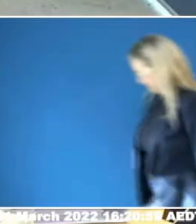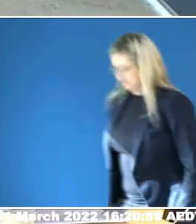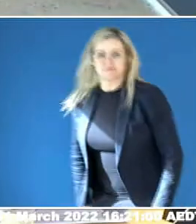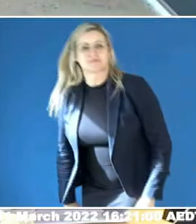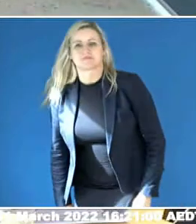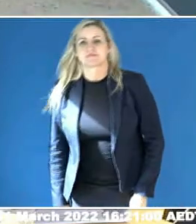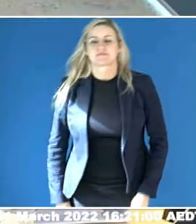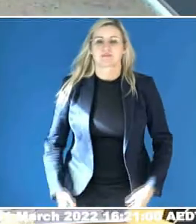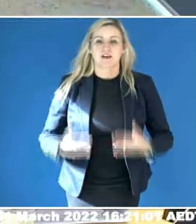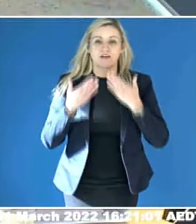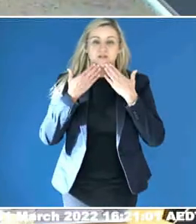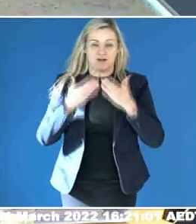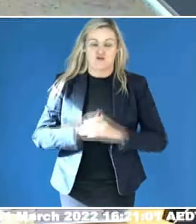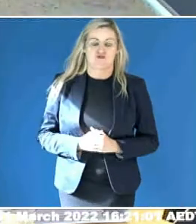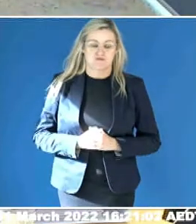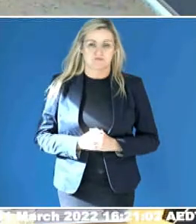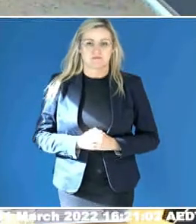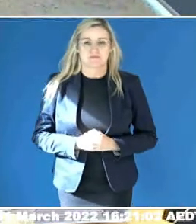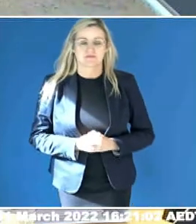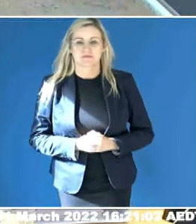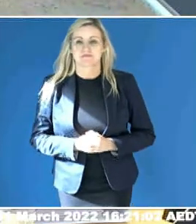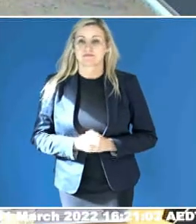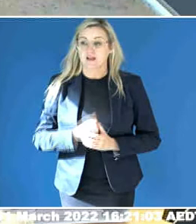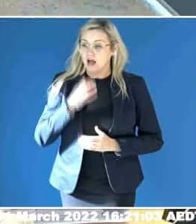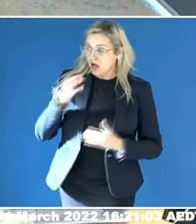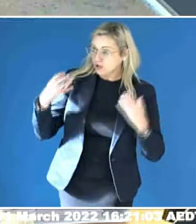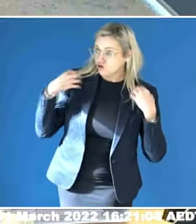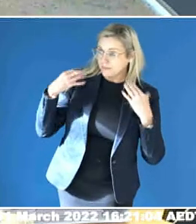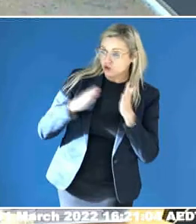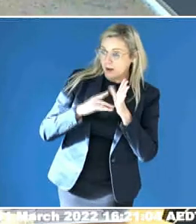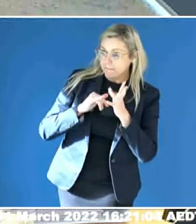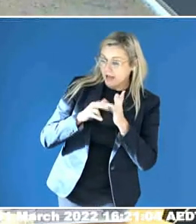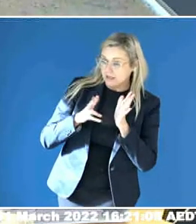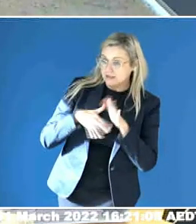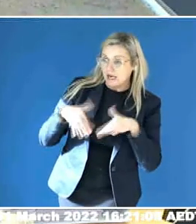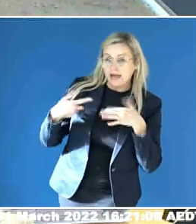I shall start with Commissioner Mason. Do you have any questions you would like to put to Katie or any comments?